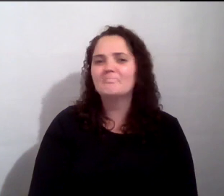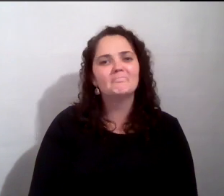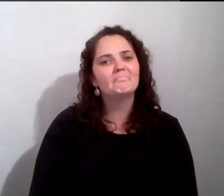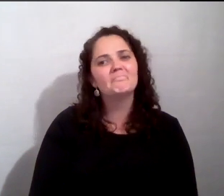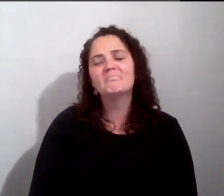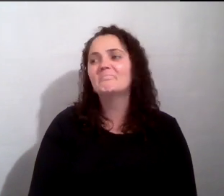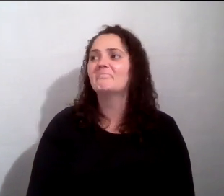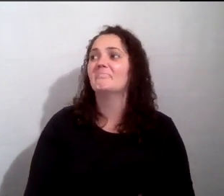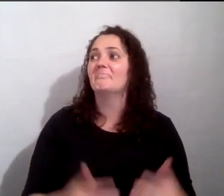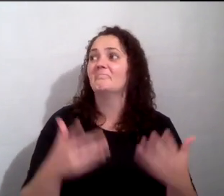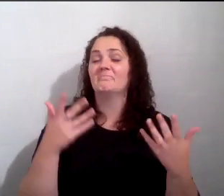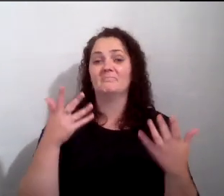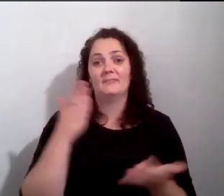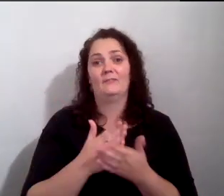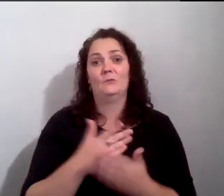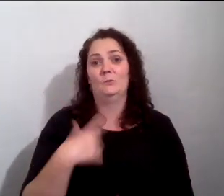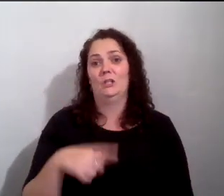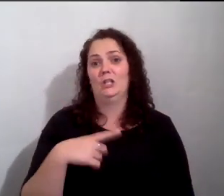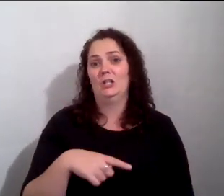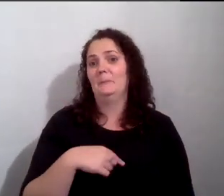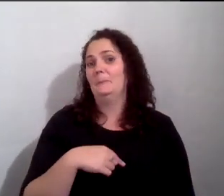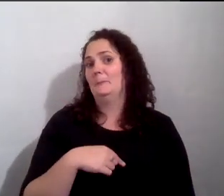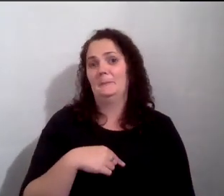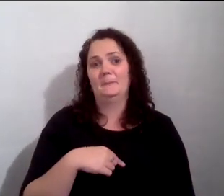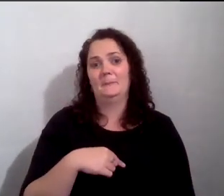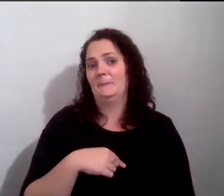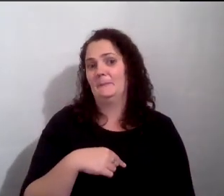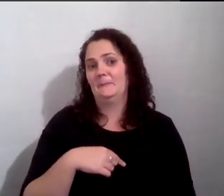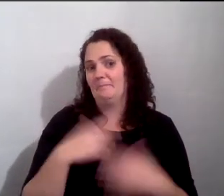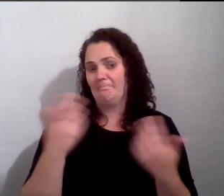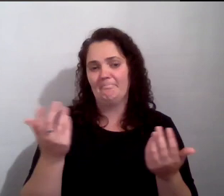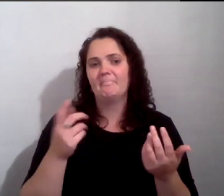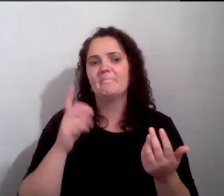I don't know, I don't know exactly except that I can say that the effect is